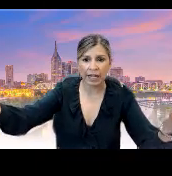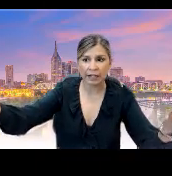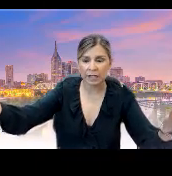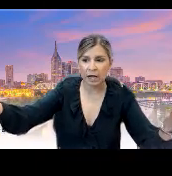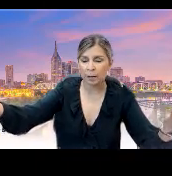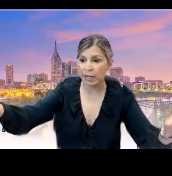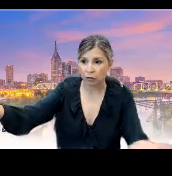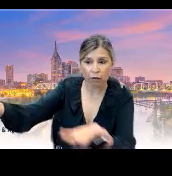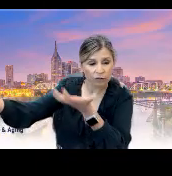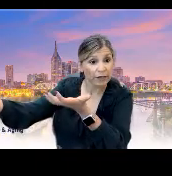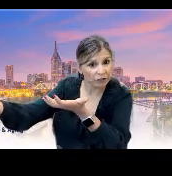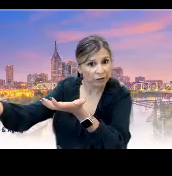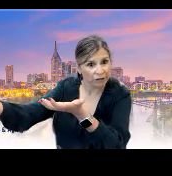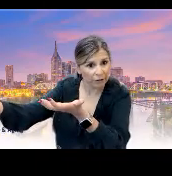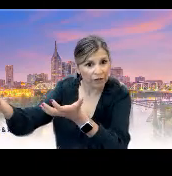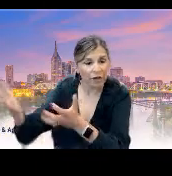and are also aging ourselves.